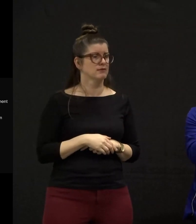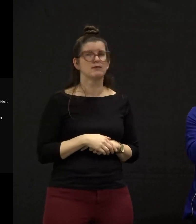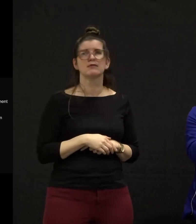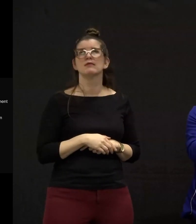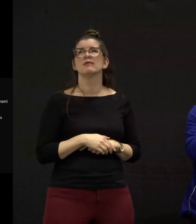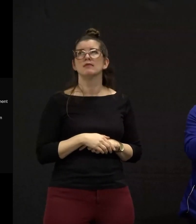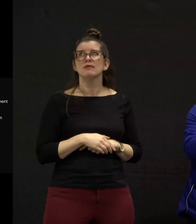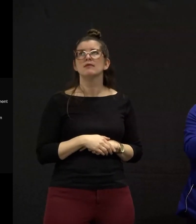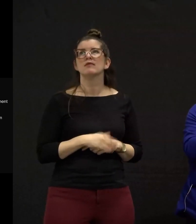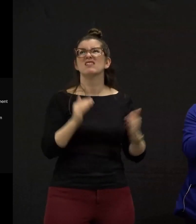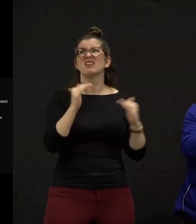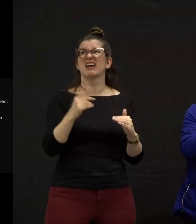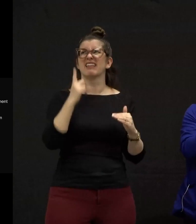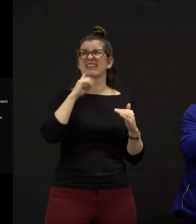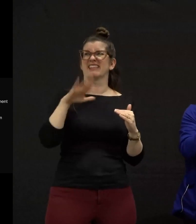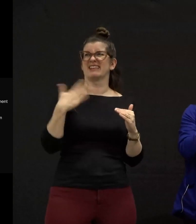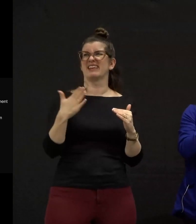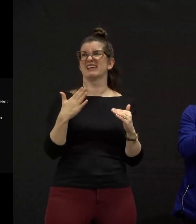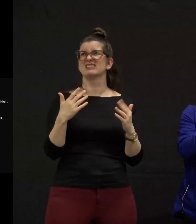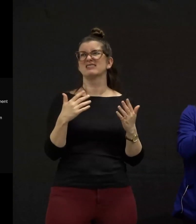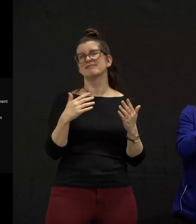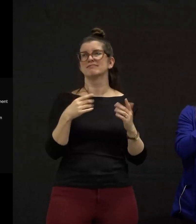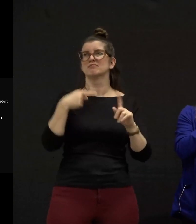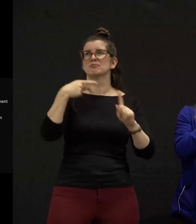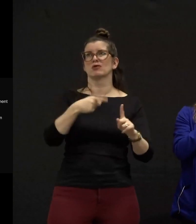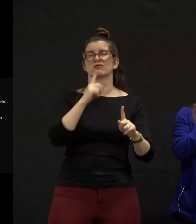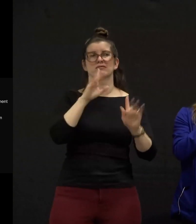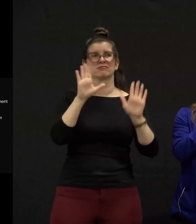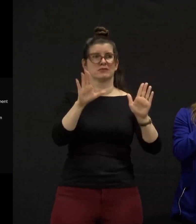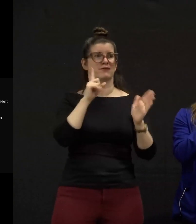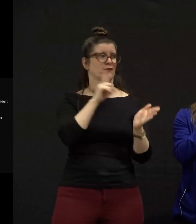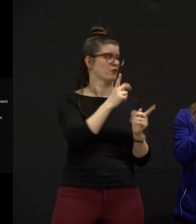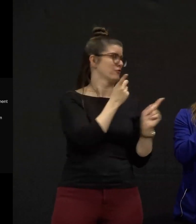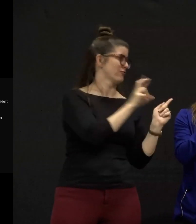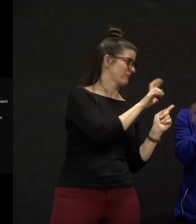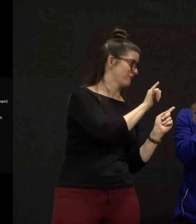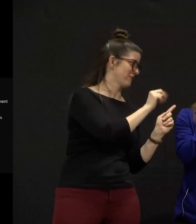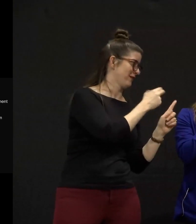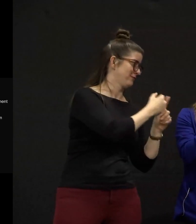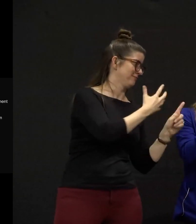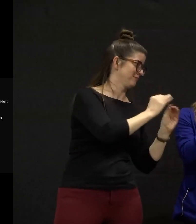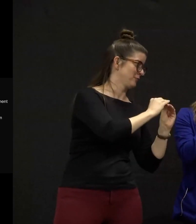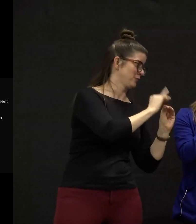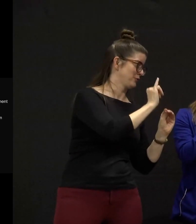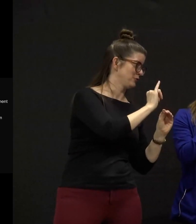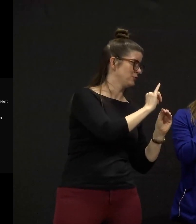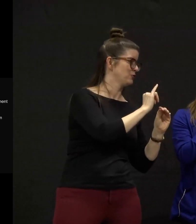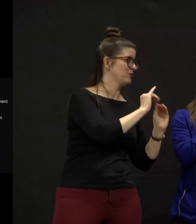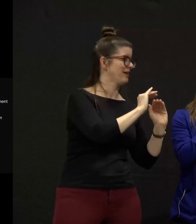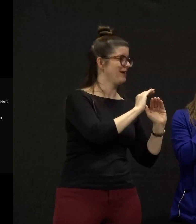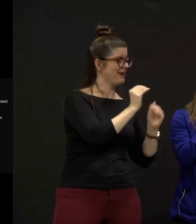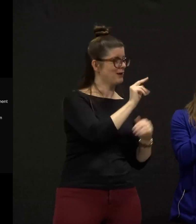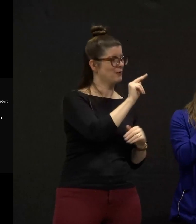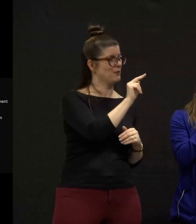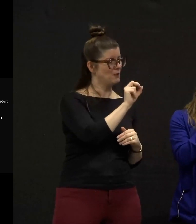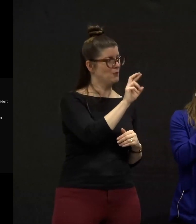I think this next slide is a, or this next bullet is a great one for Dr. Ryan to also comment on and normalizing what this is like for patients.